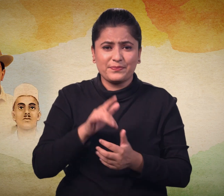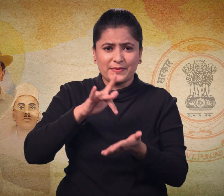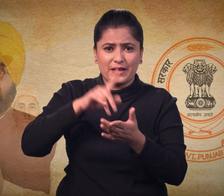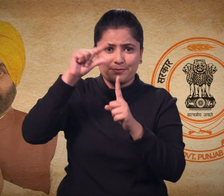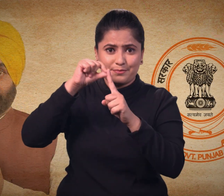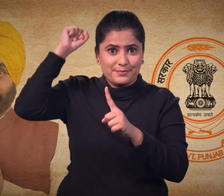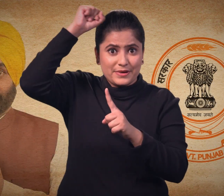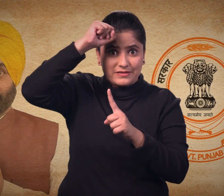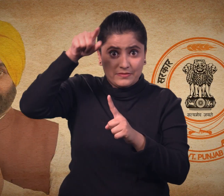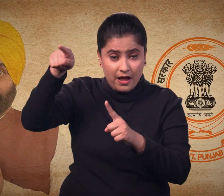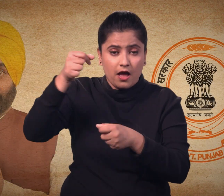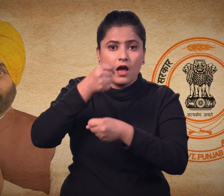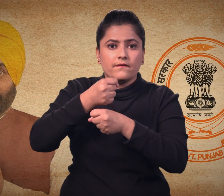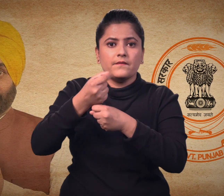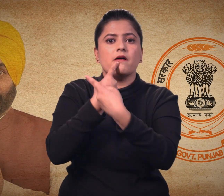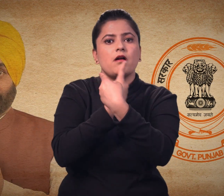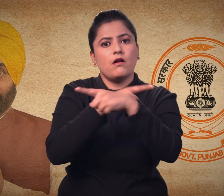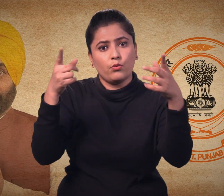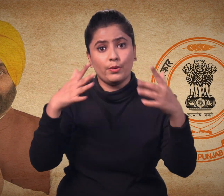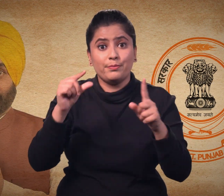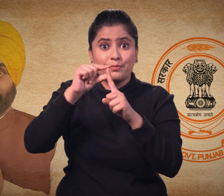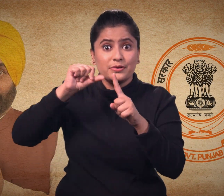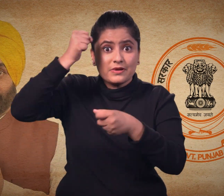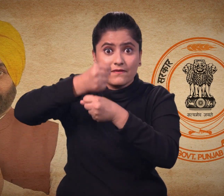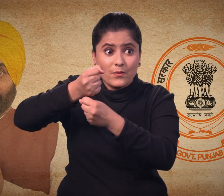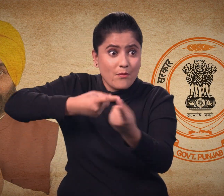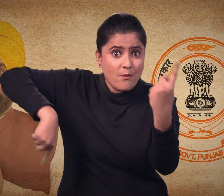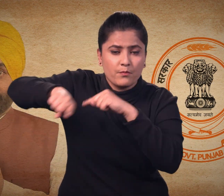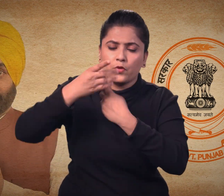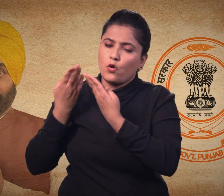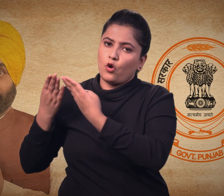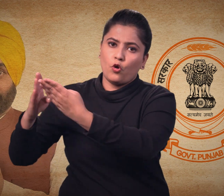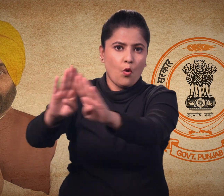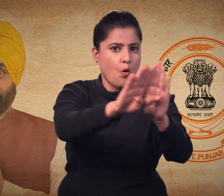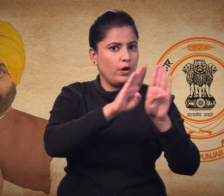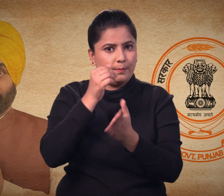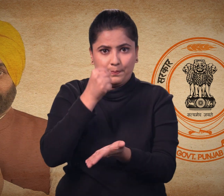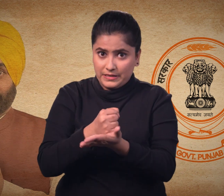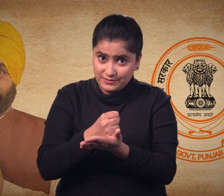The Punjab government has declared a public holiday on 23rd March.